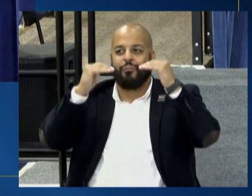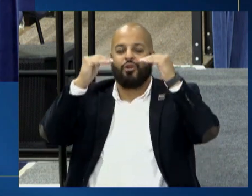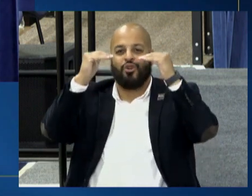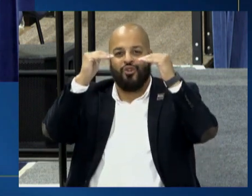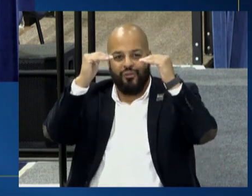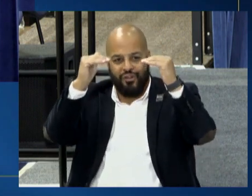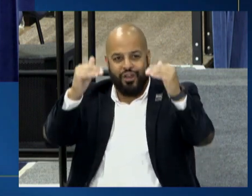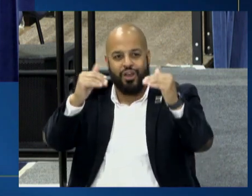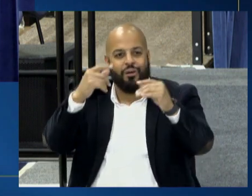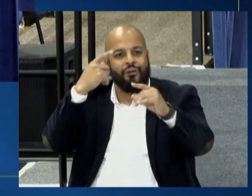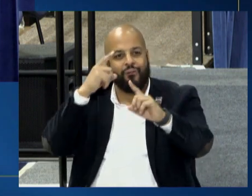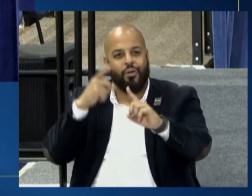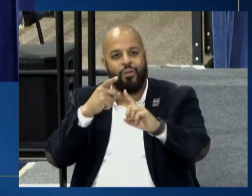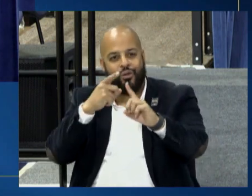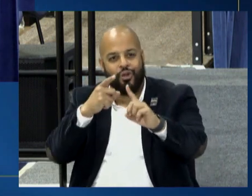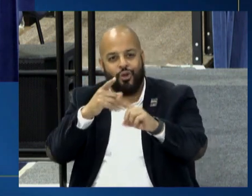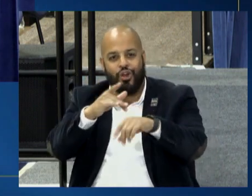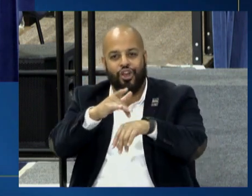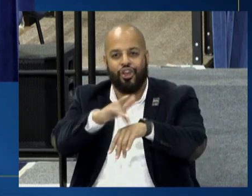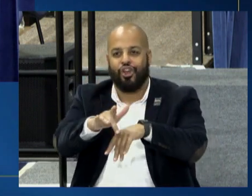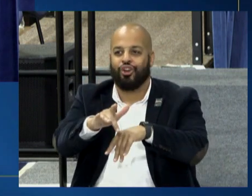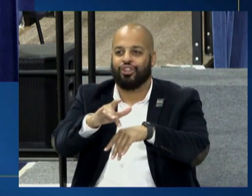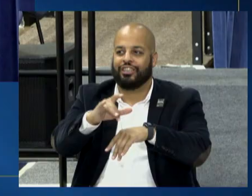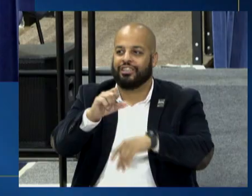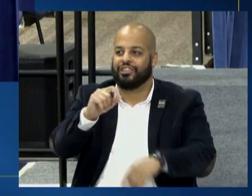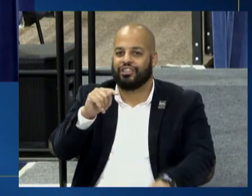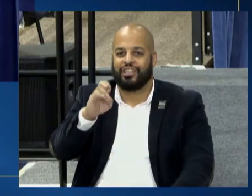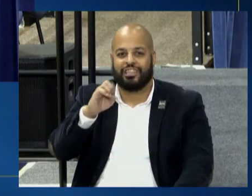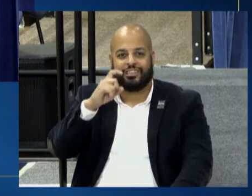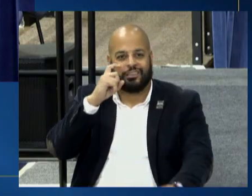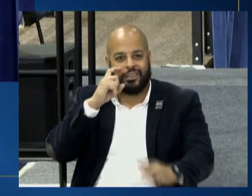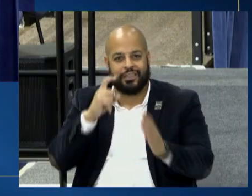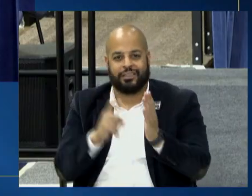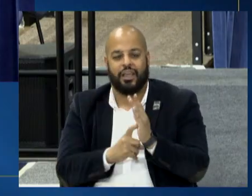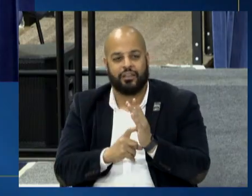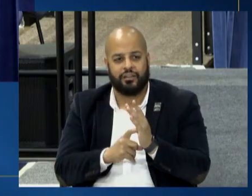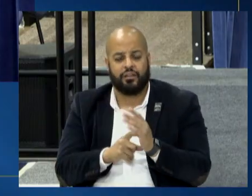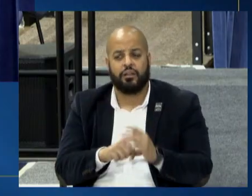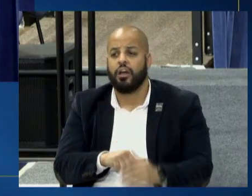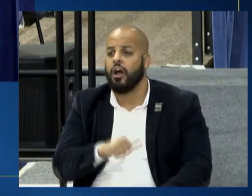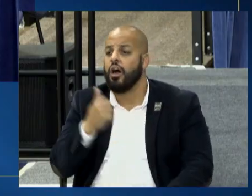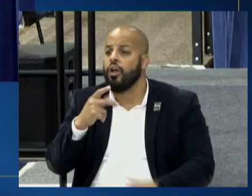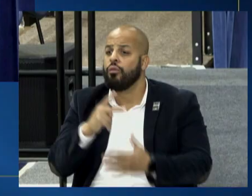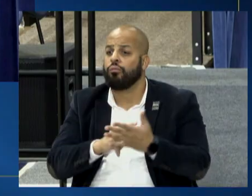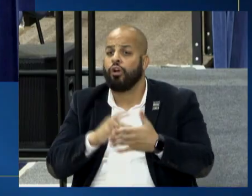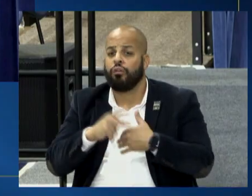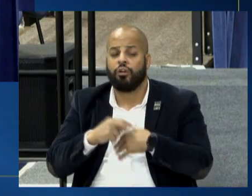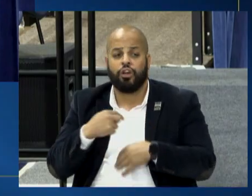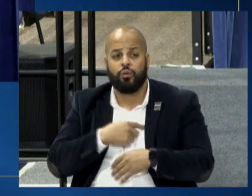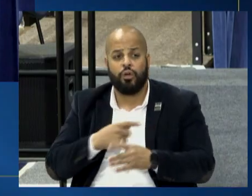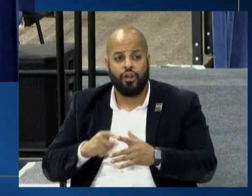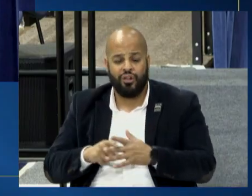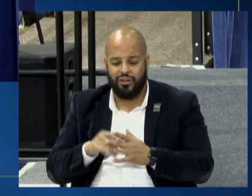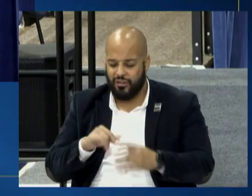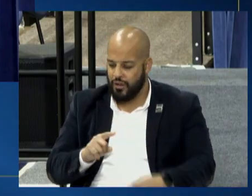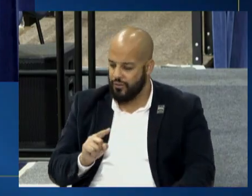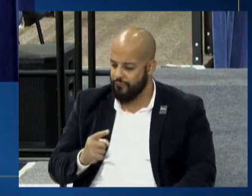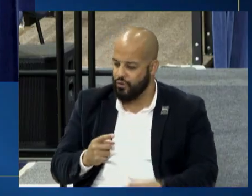to early stage cancer diagnostics. Another program that we launched, which was one of our very first programs, was called PSI.